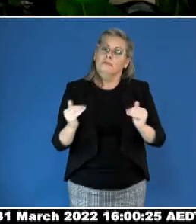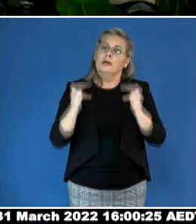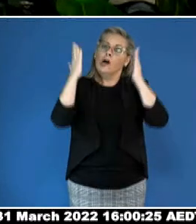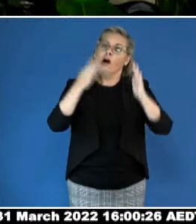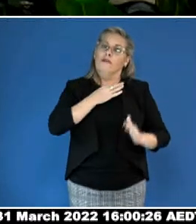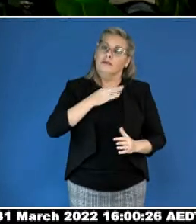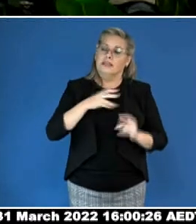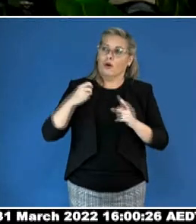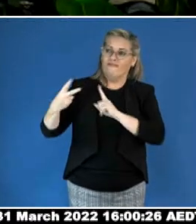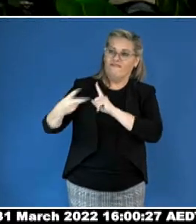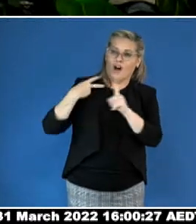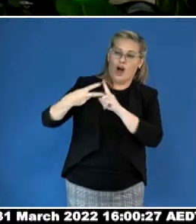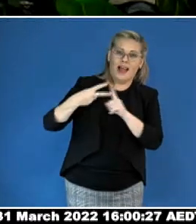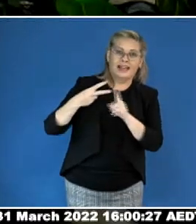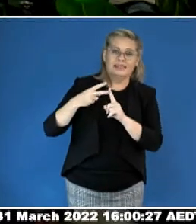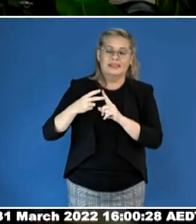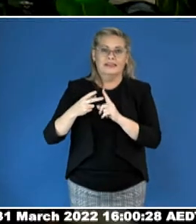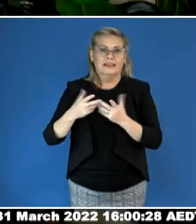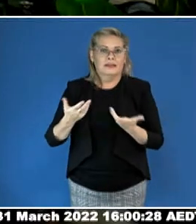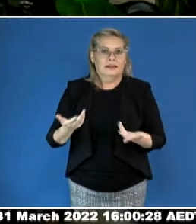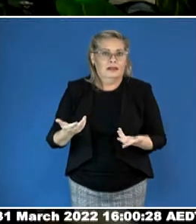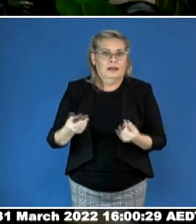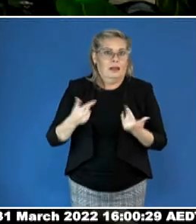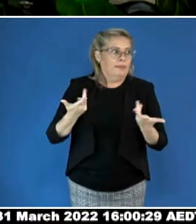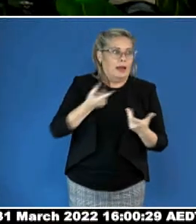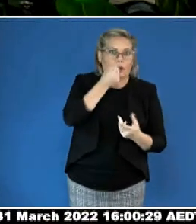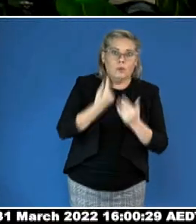There are so many more factors that contribute to our particular vulnerability.